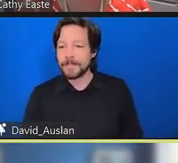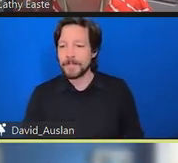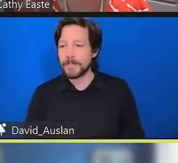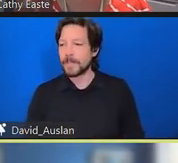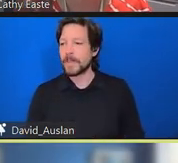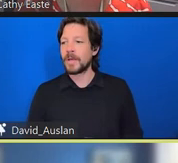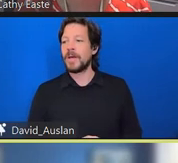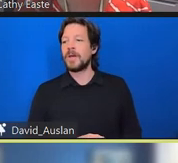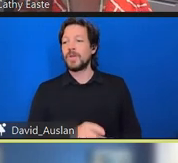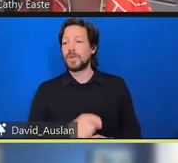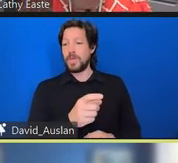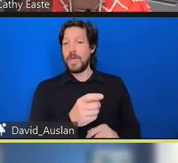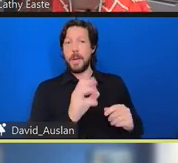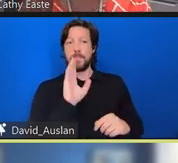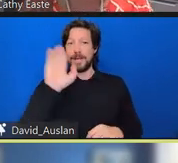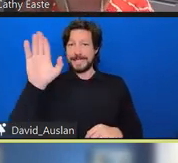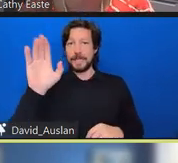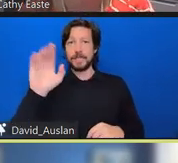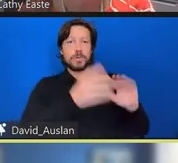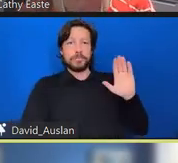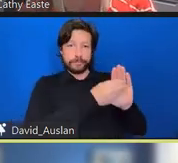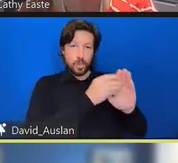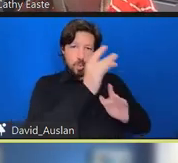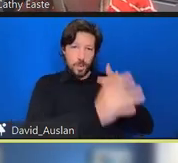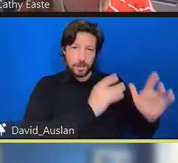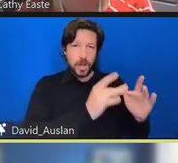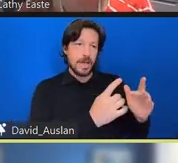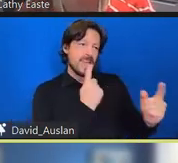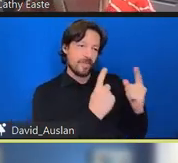up on the website and we'll put that information up there on that page as well.